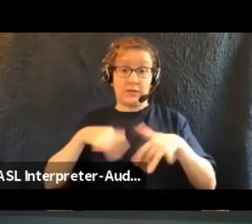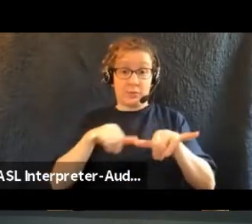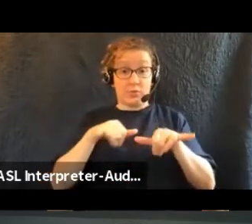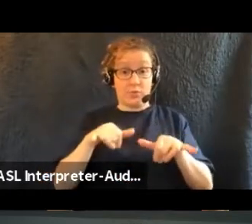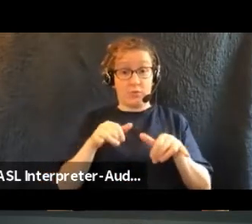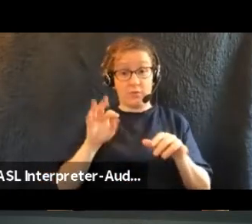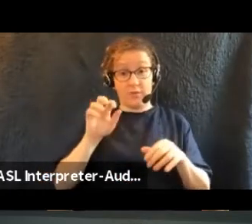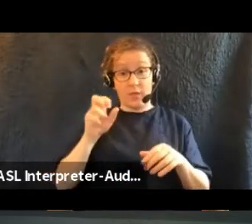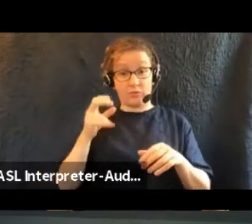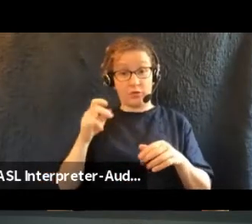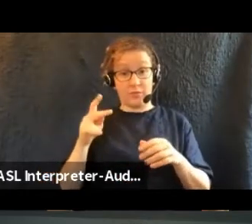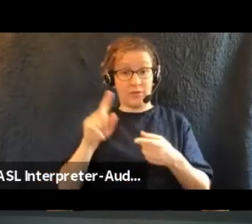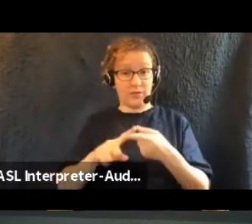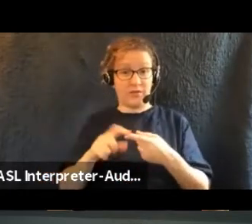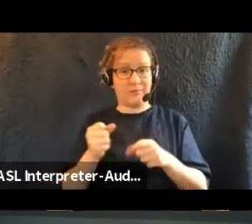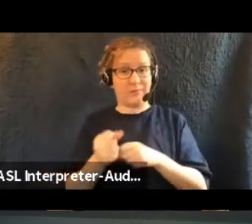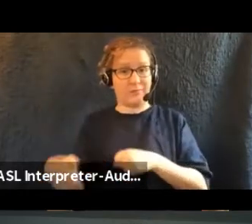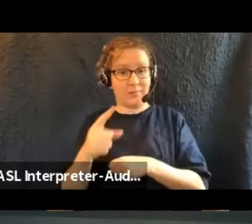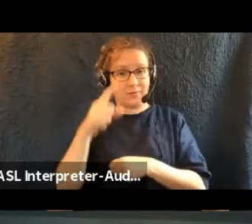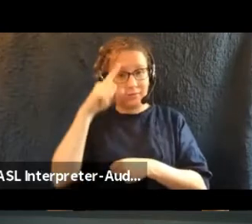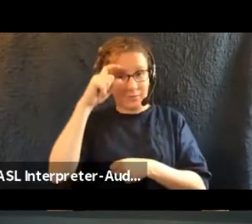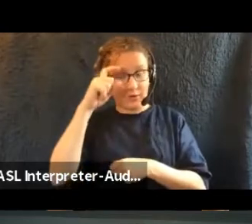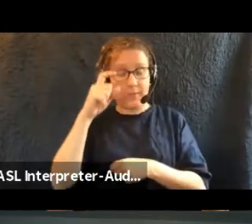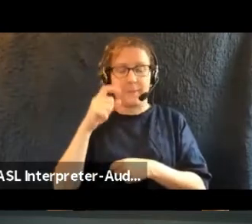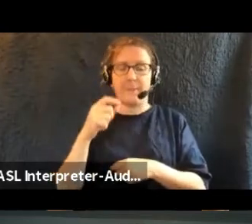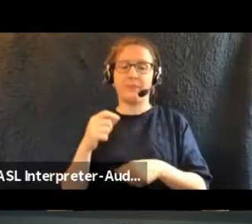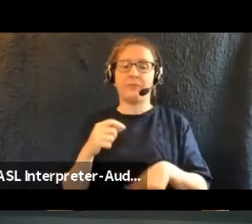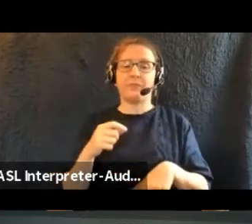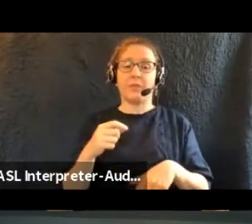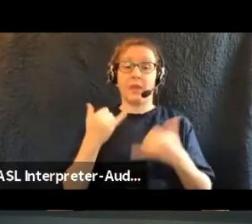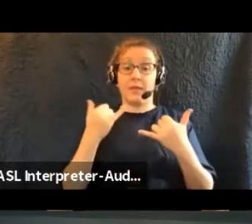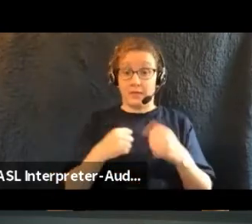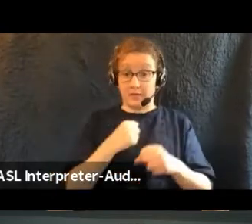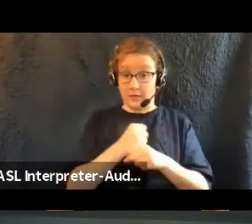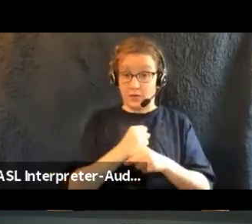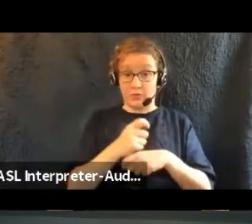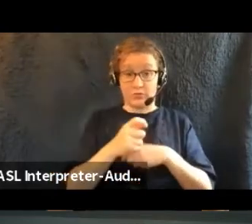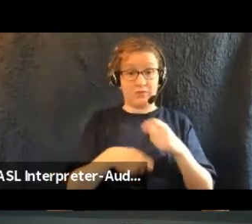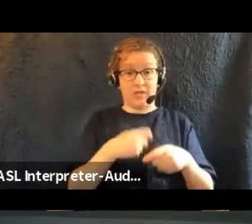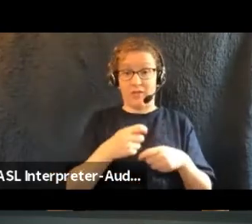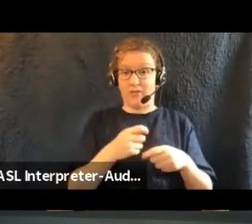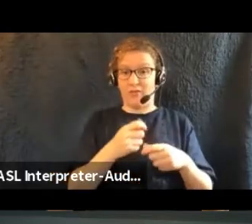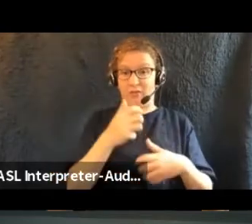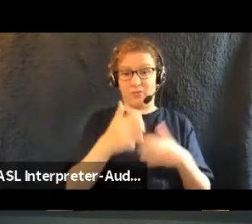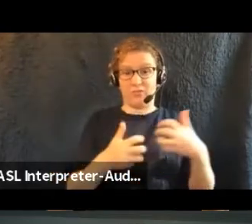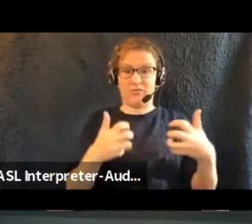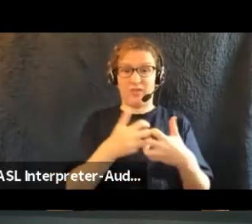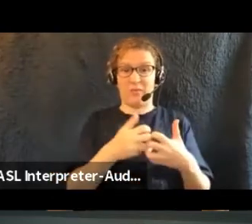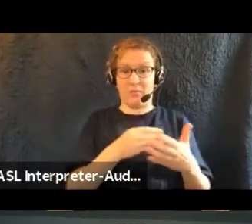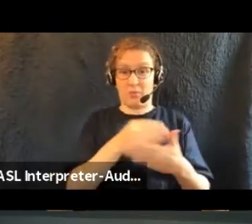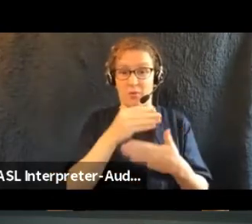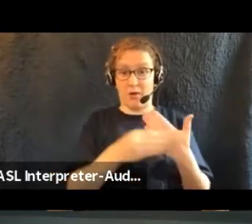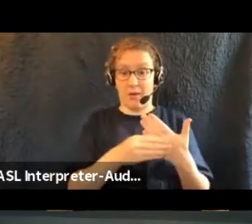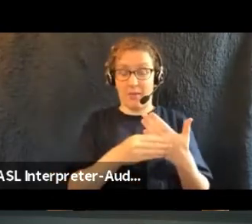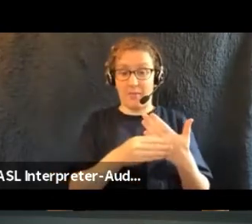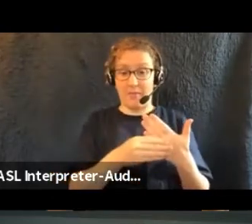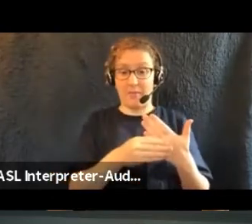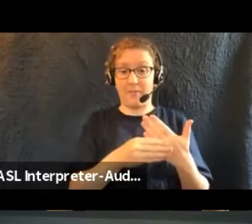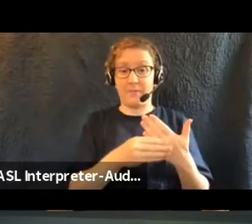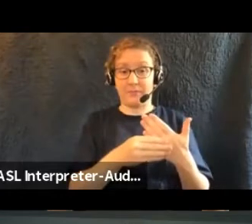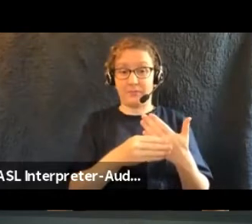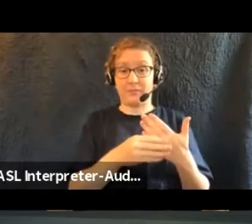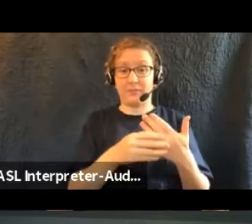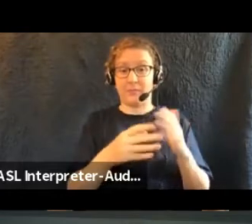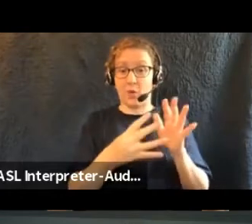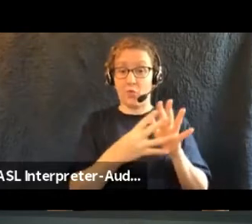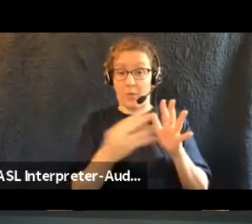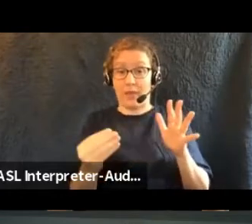So this year, rather than trying to adapt our program and replicate it in a virtual